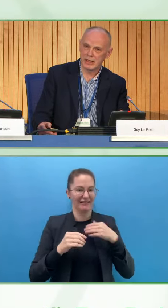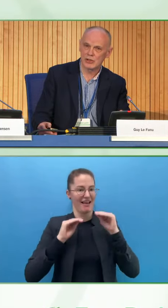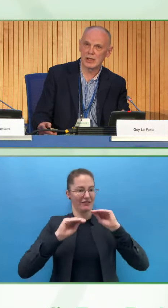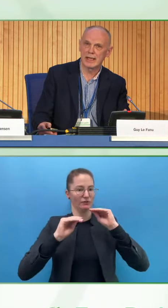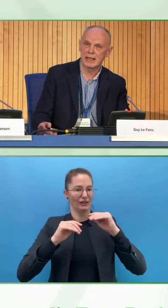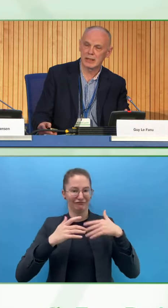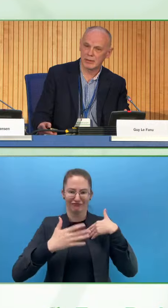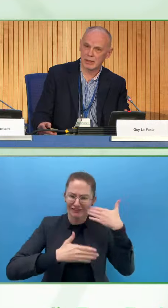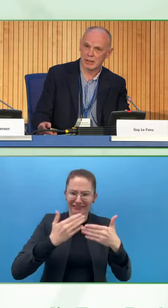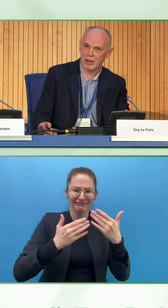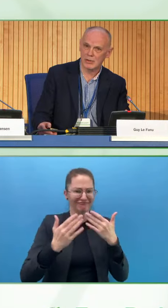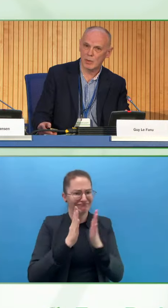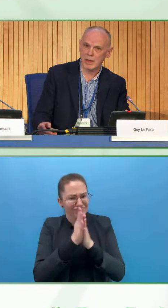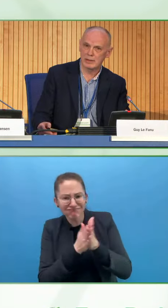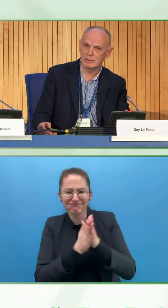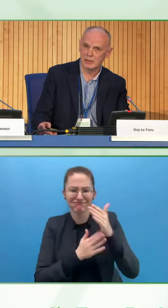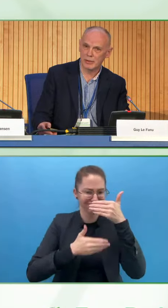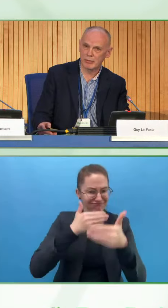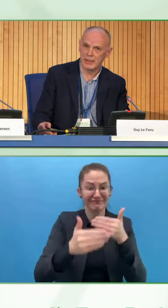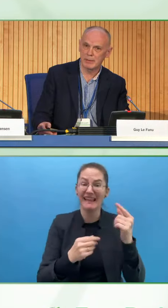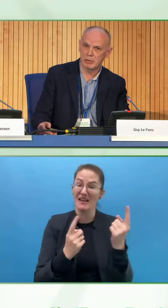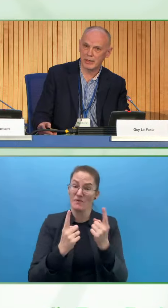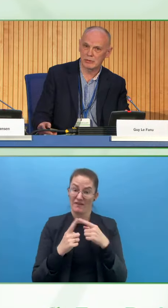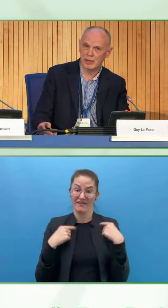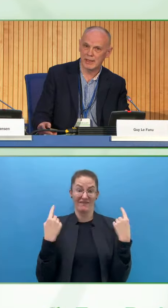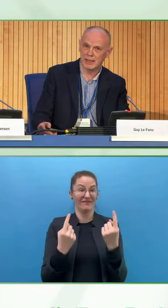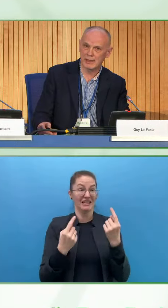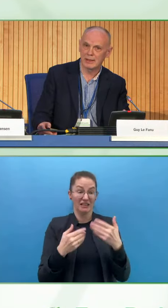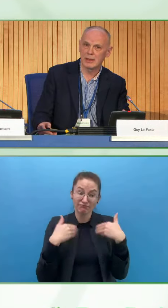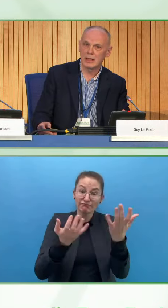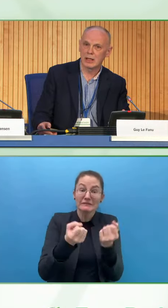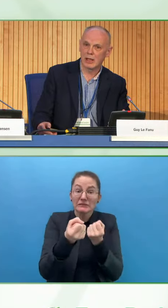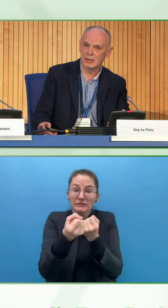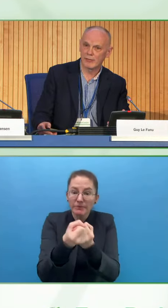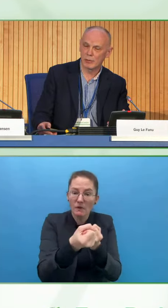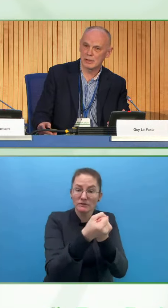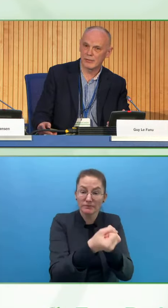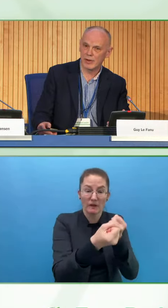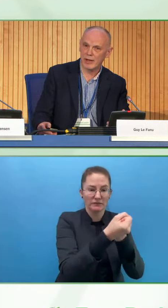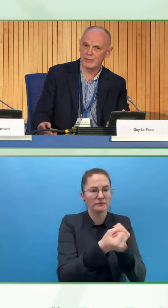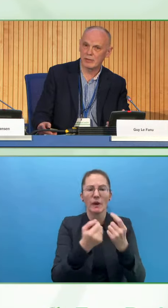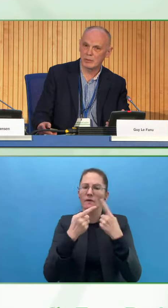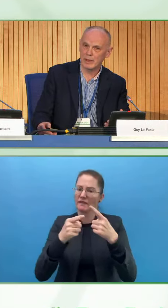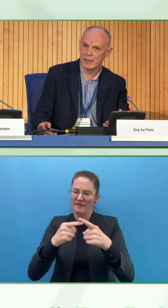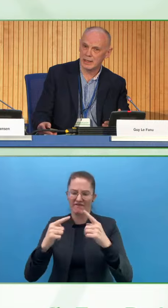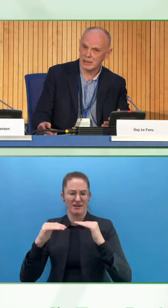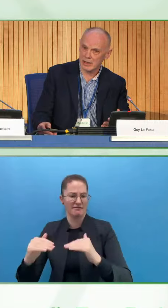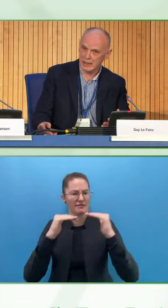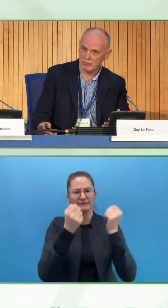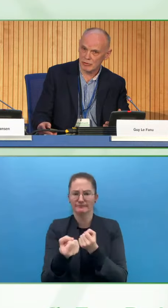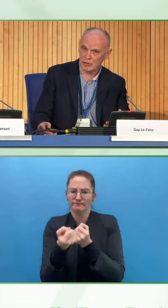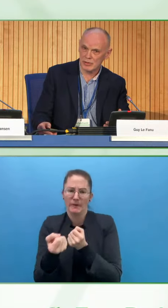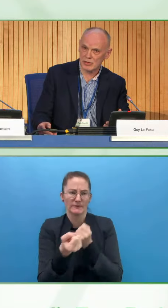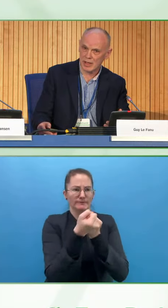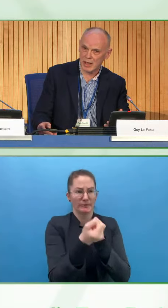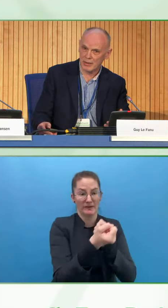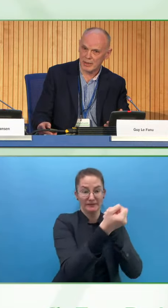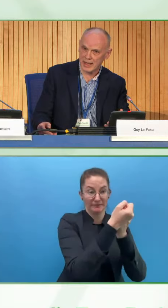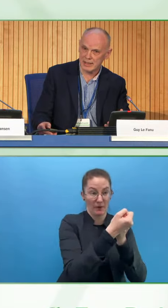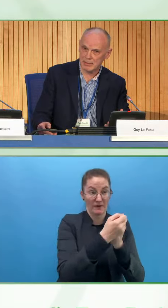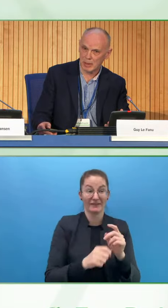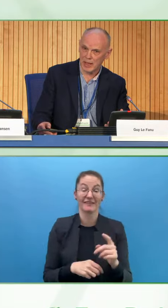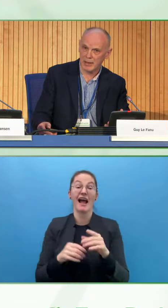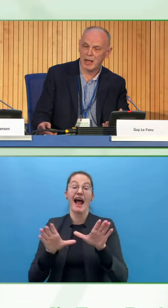Initially class I to three braille training, four to five we introduce the Daisy player,